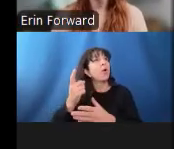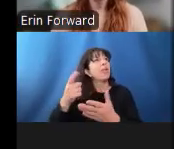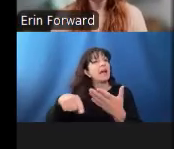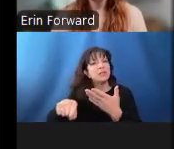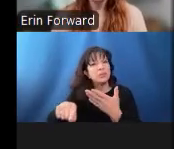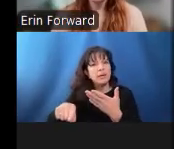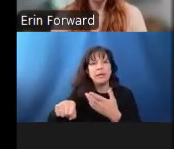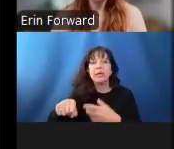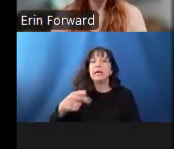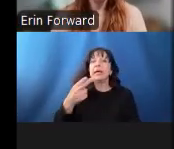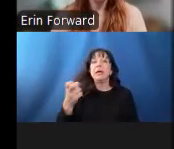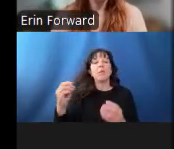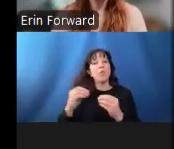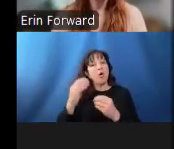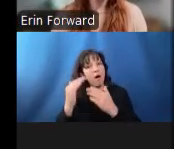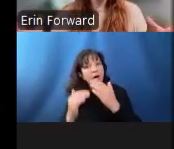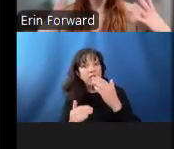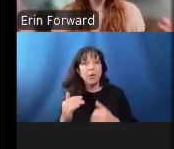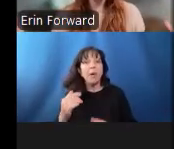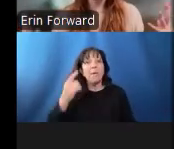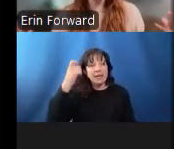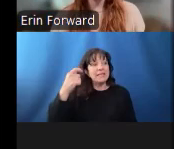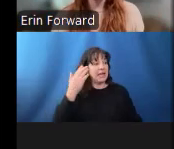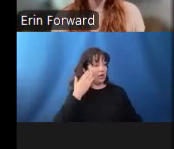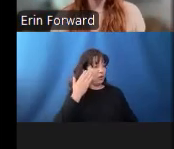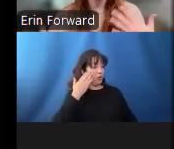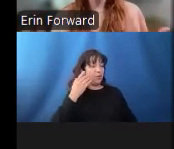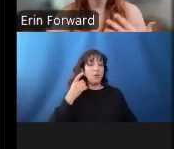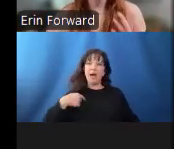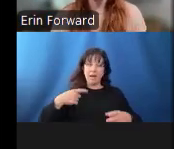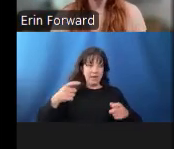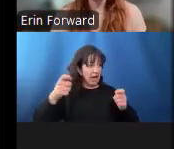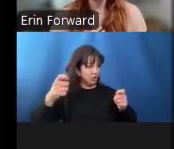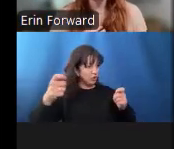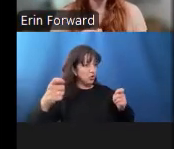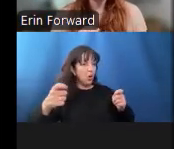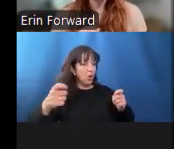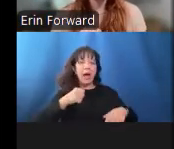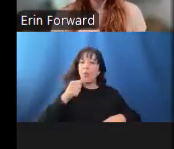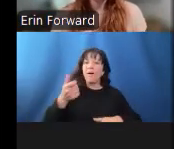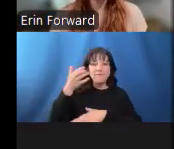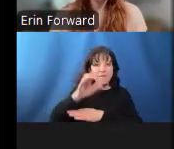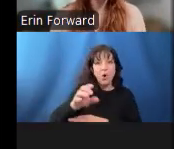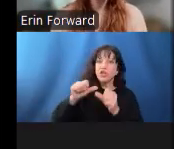was way more comfortable because he knew that he had control and that I wasn't going to force him to do something that he didn't